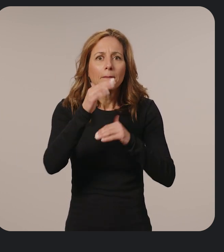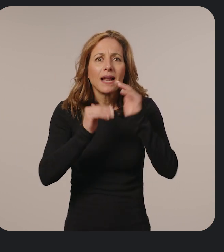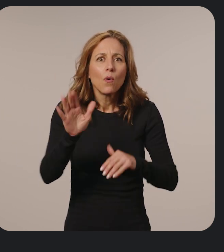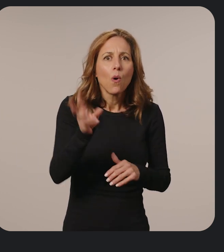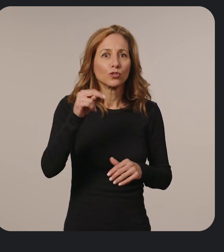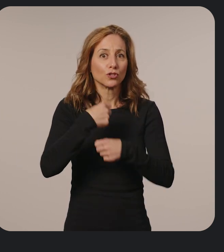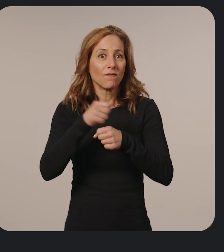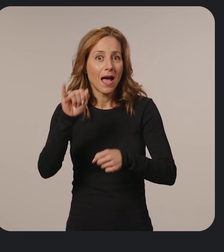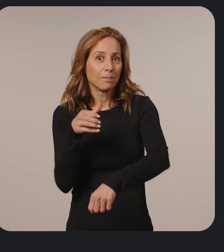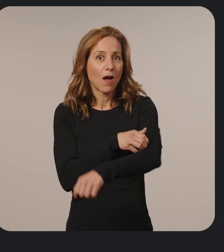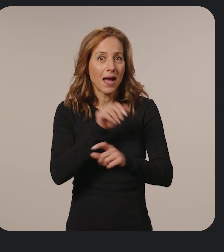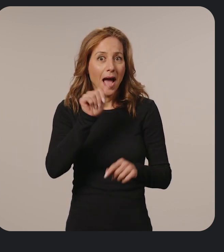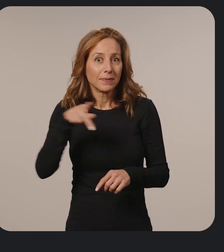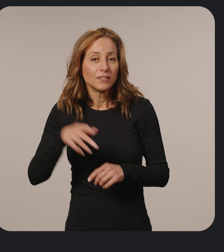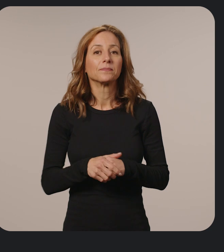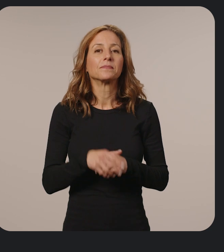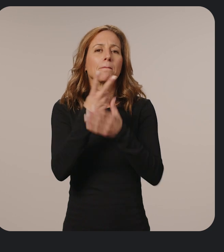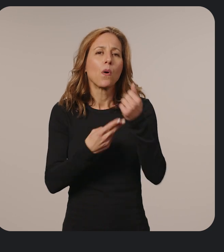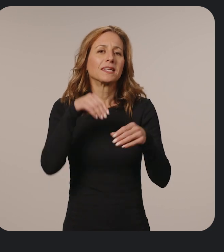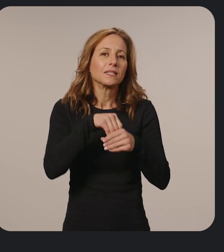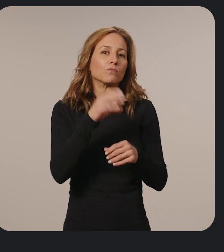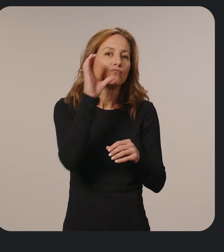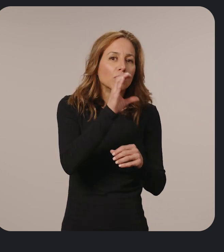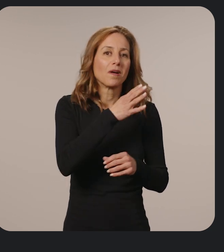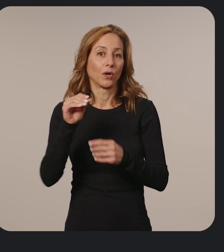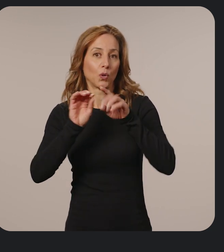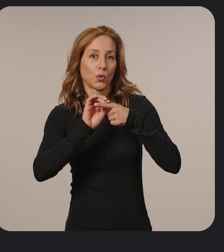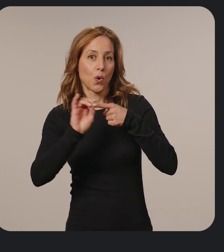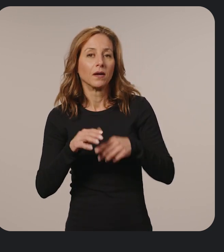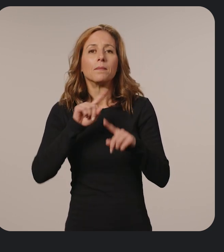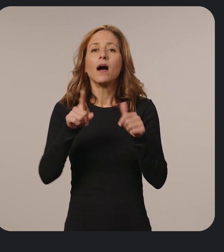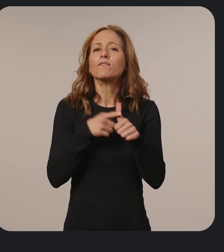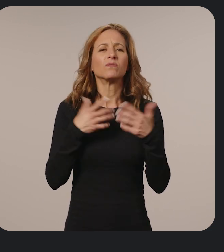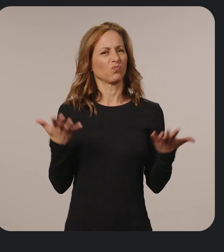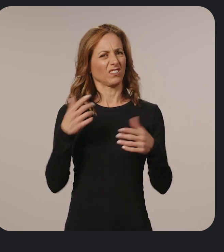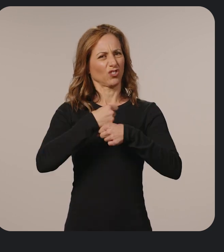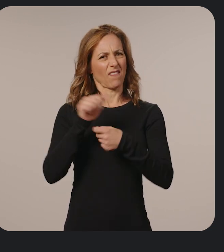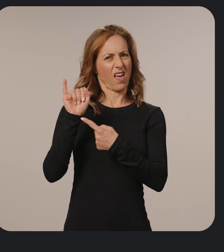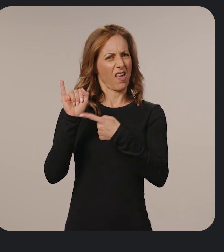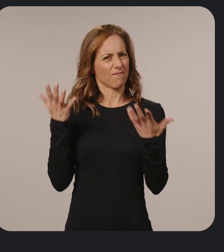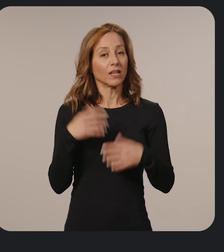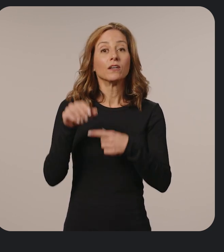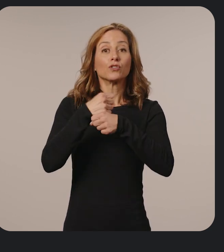applications, both in the browser and in code. But first, what is generative AI? Generative AI is a broad term that